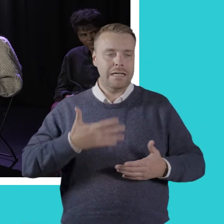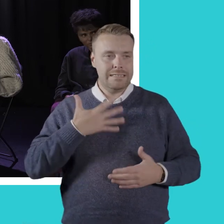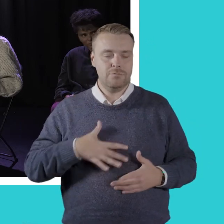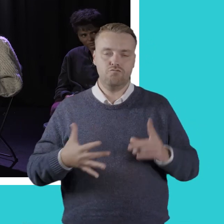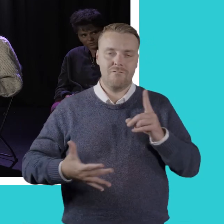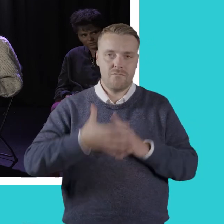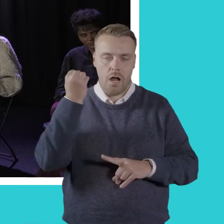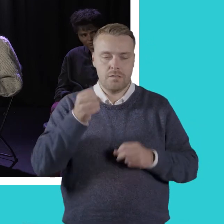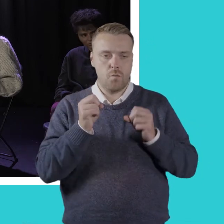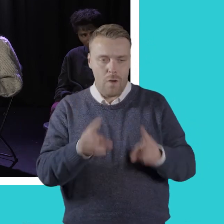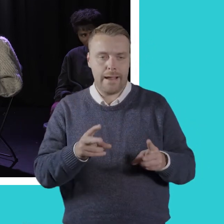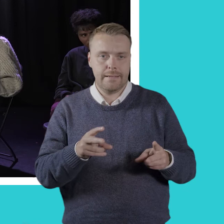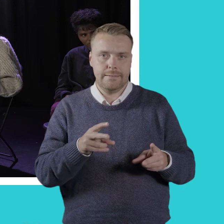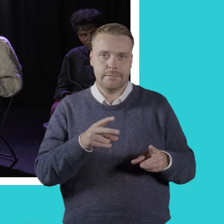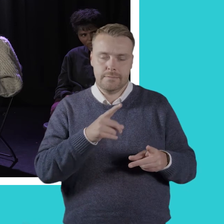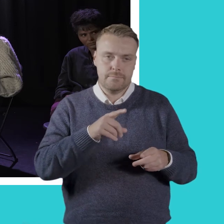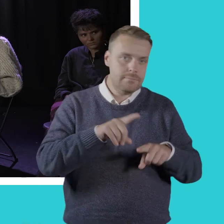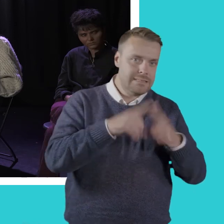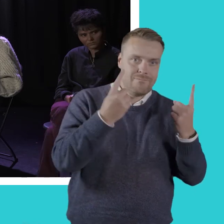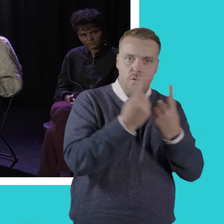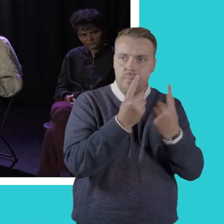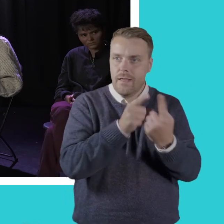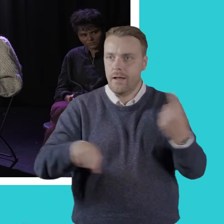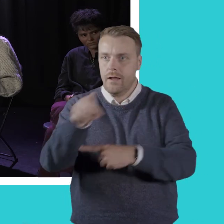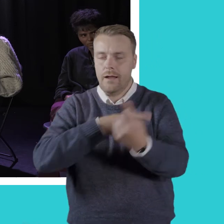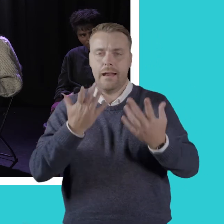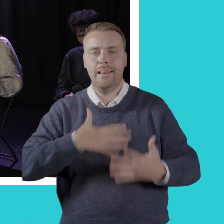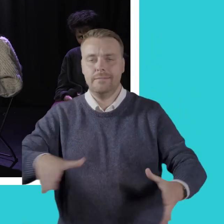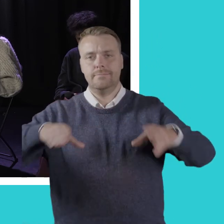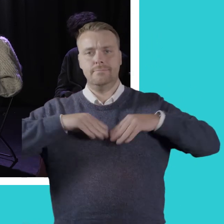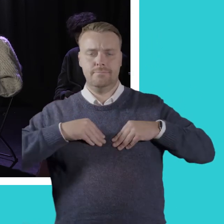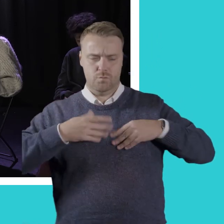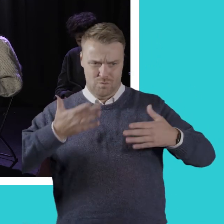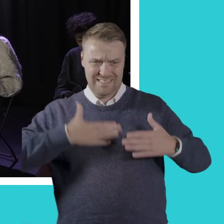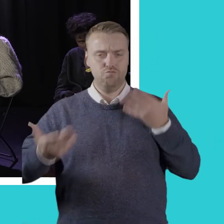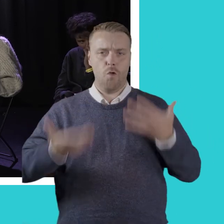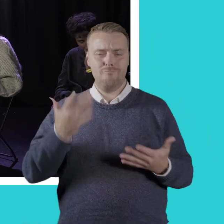embracing different things to us as opposed to thinking that we just need to tolerate people. I